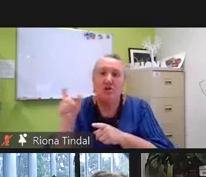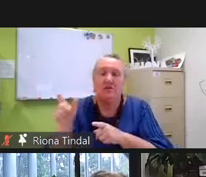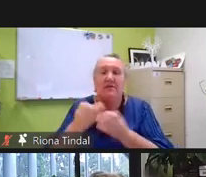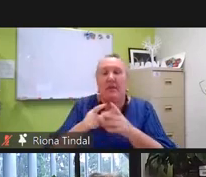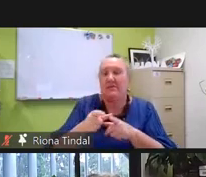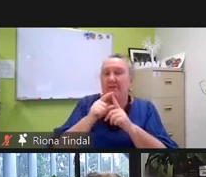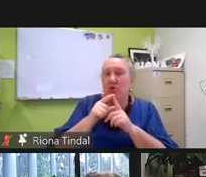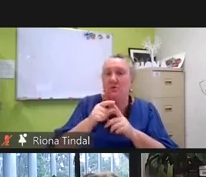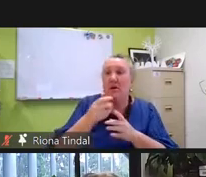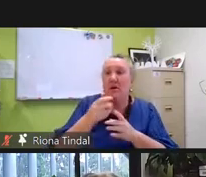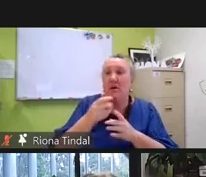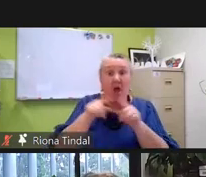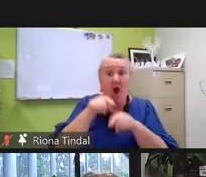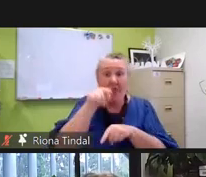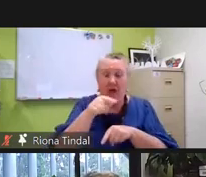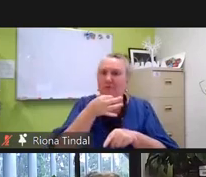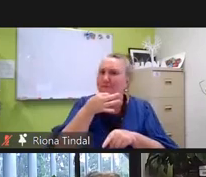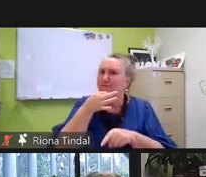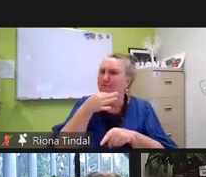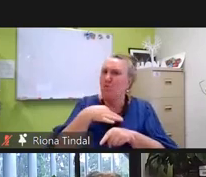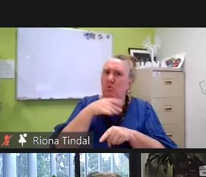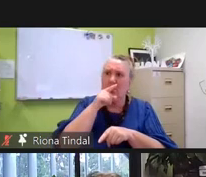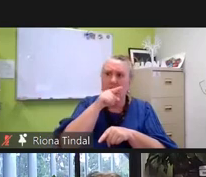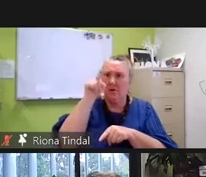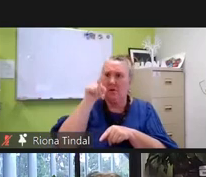and understanding English. That's the language, so it is a bit different. It's a bit difficult,